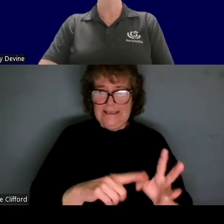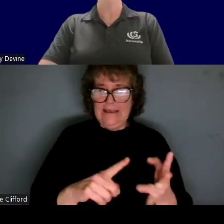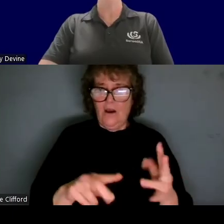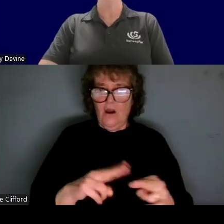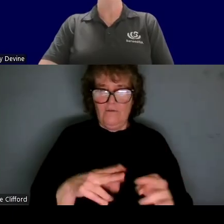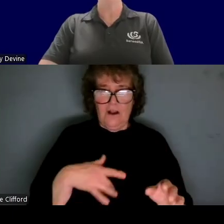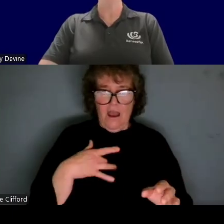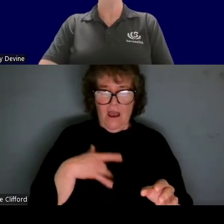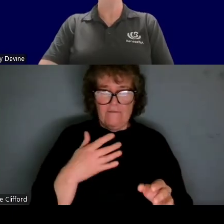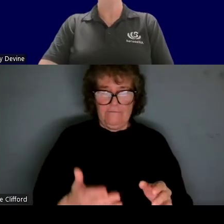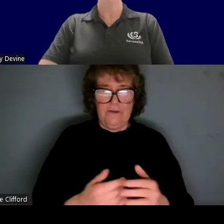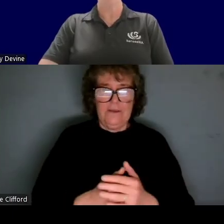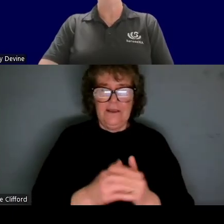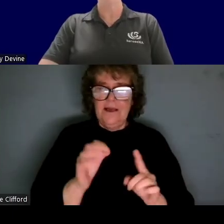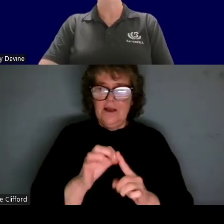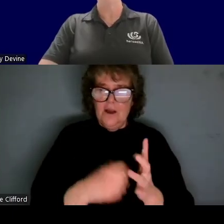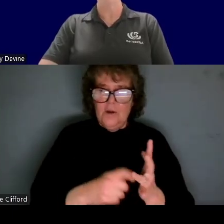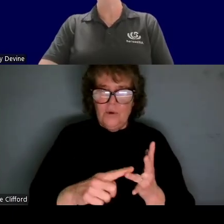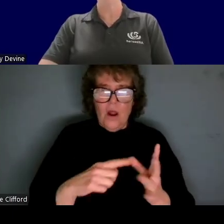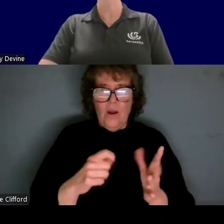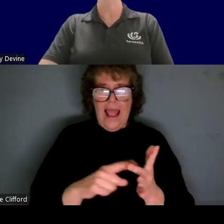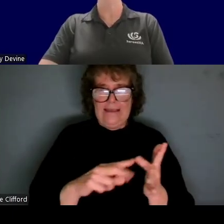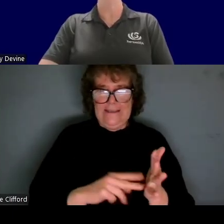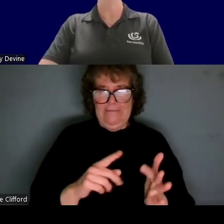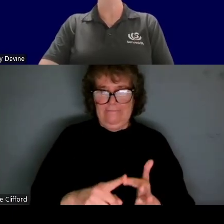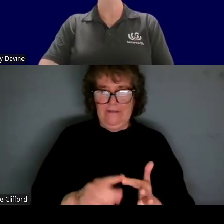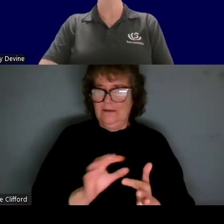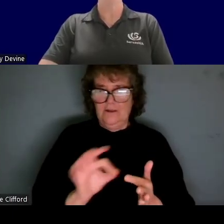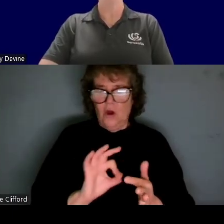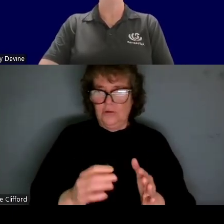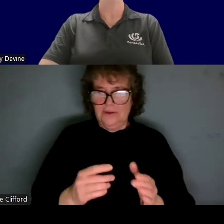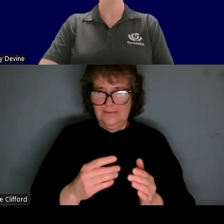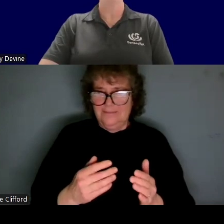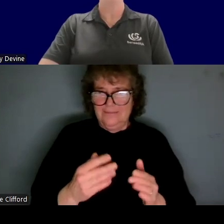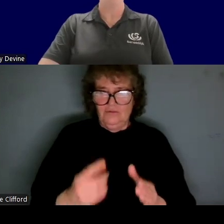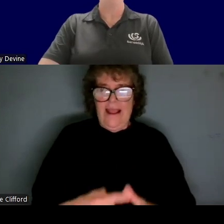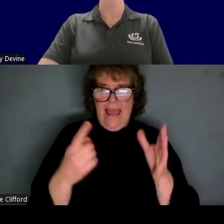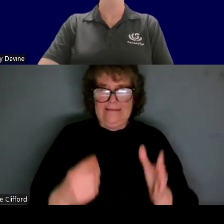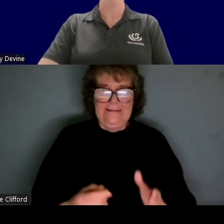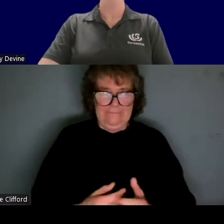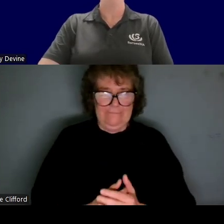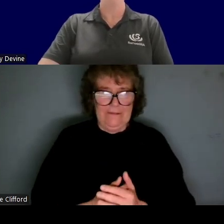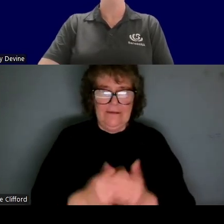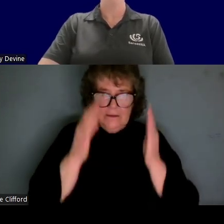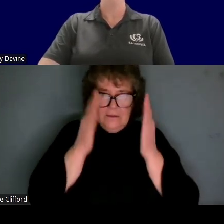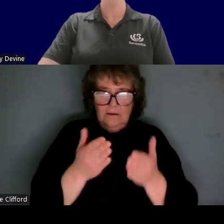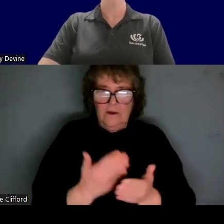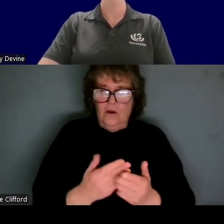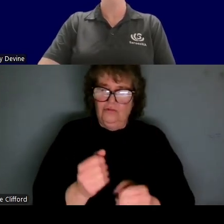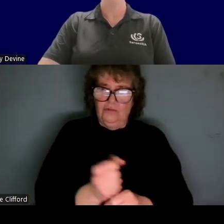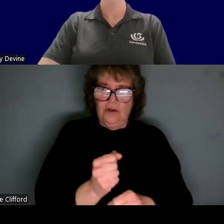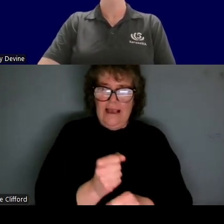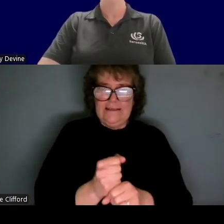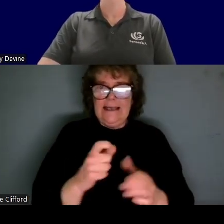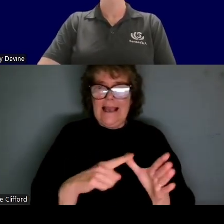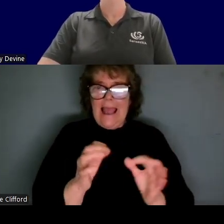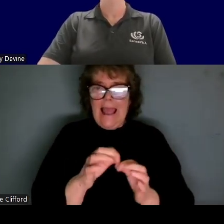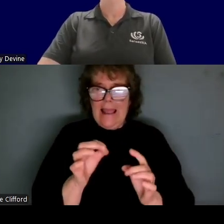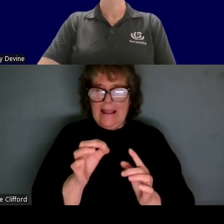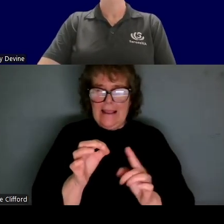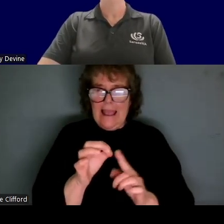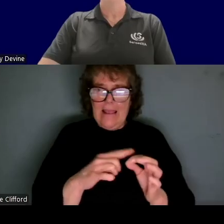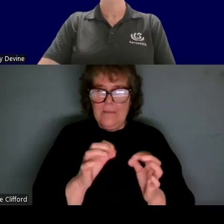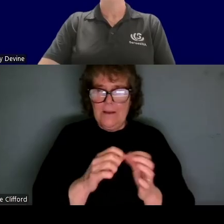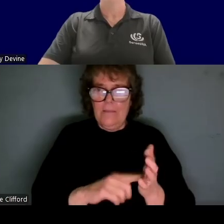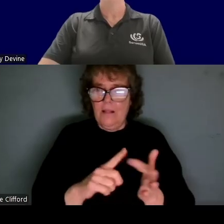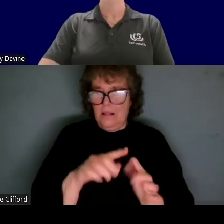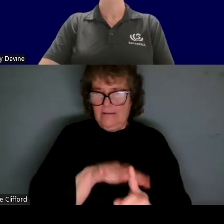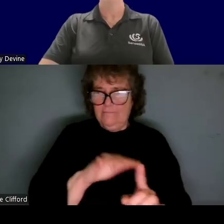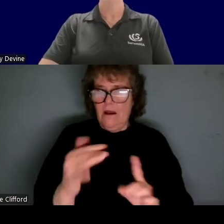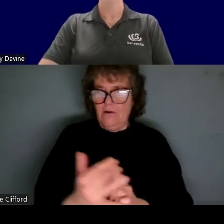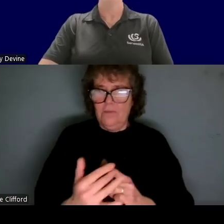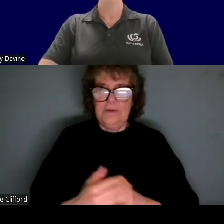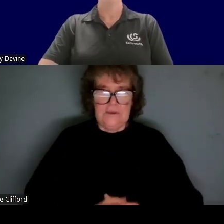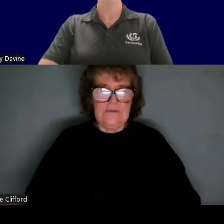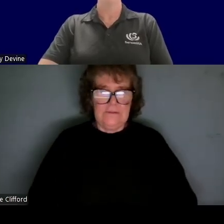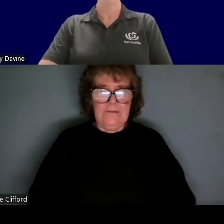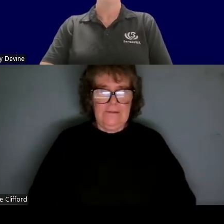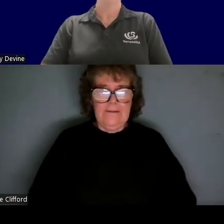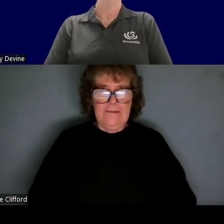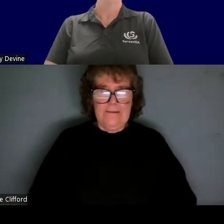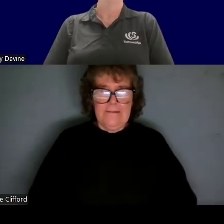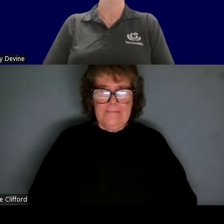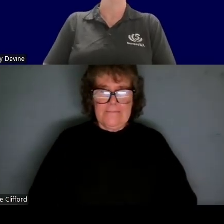function-based strategies not just reactive and focuses on creating capable environments.